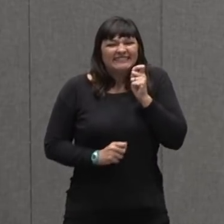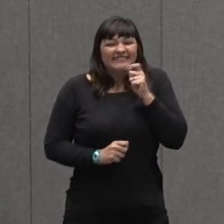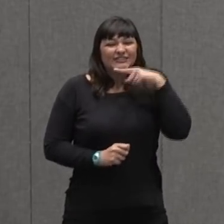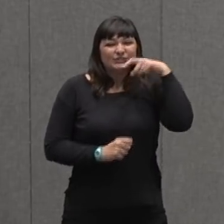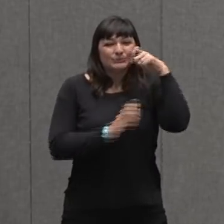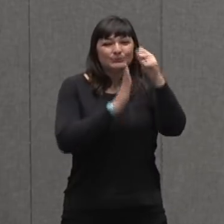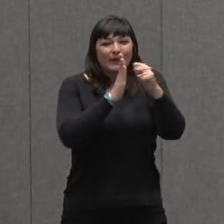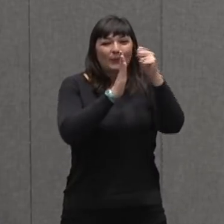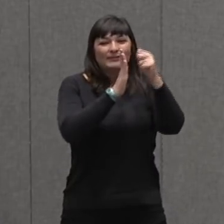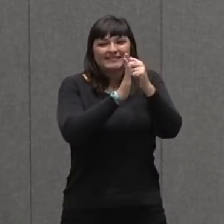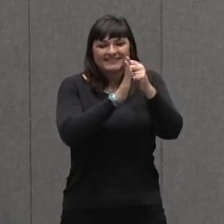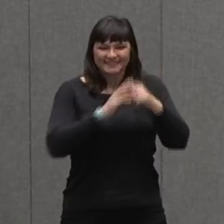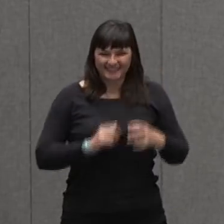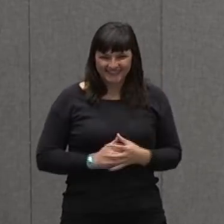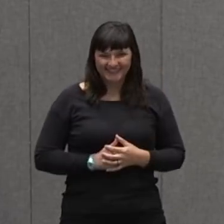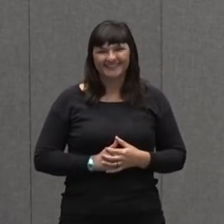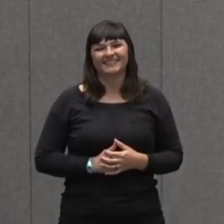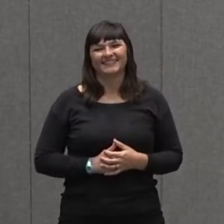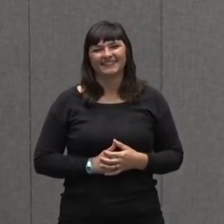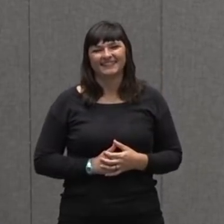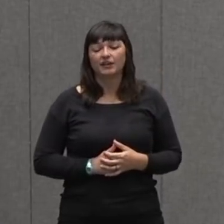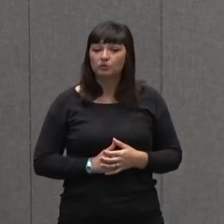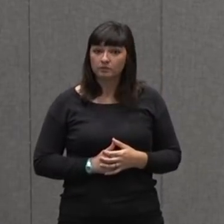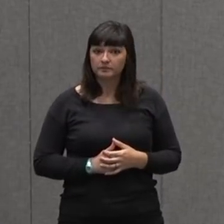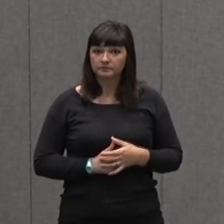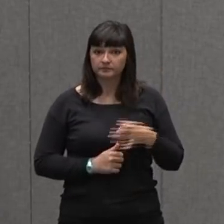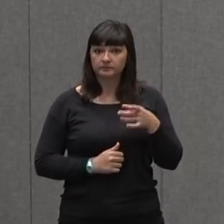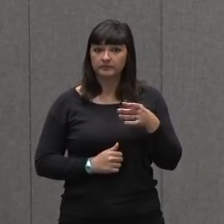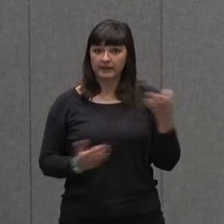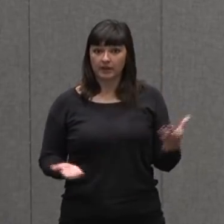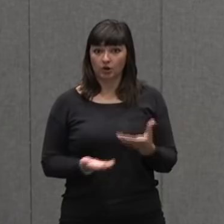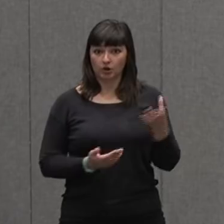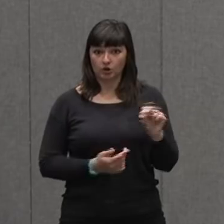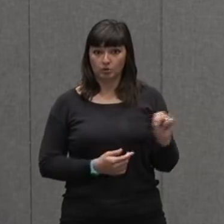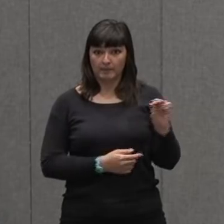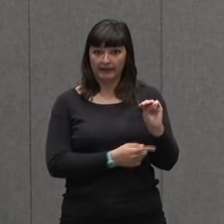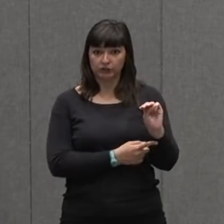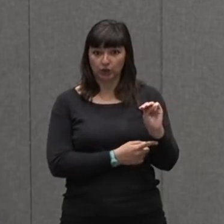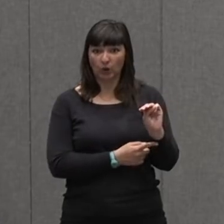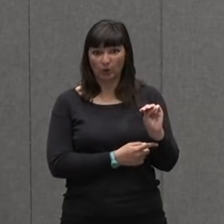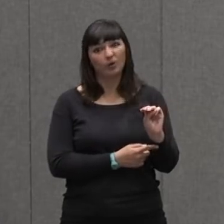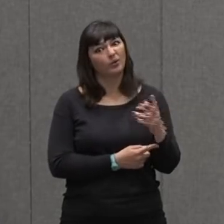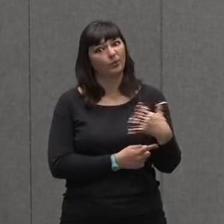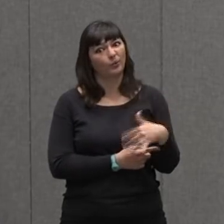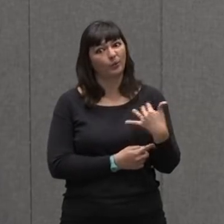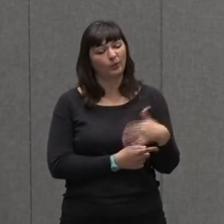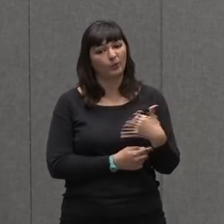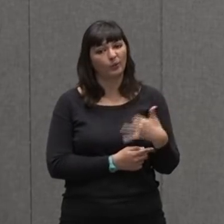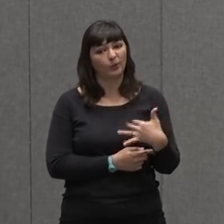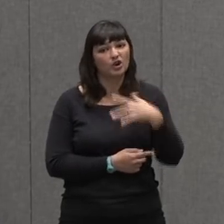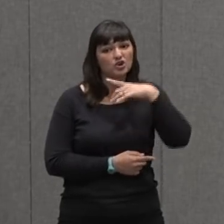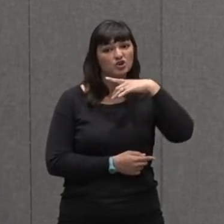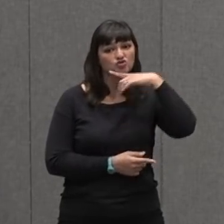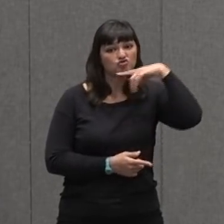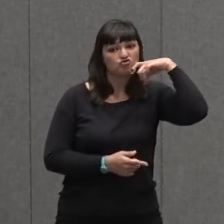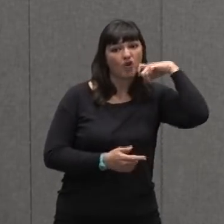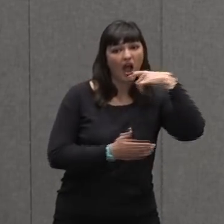And if you've heard the word drought before in New Mexico, it's a big deal especially in the summer.